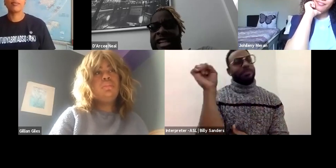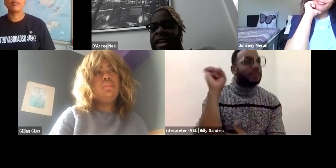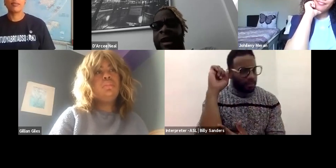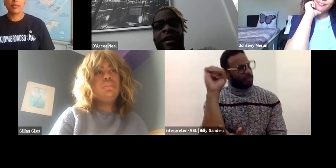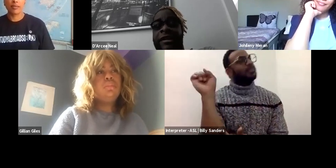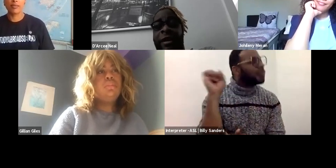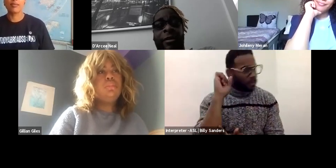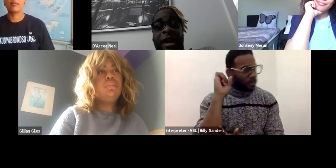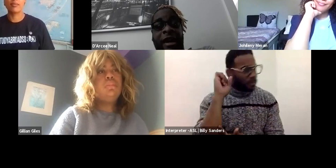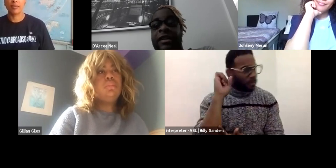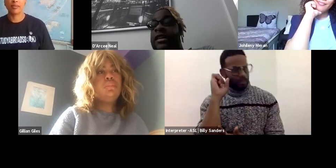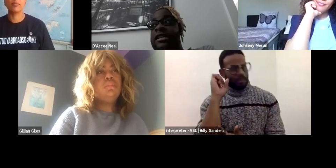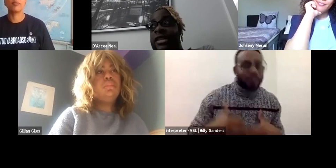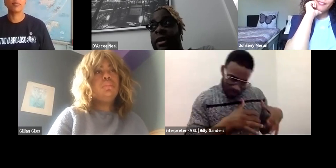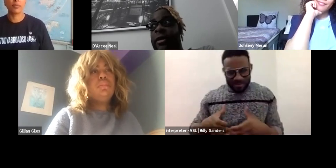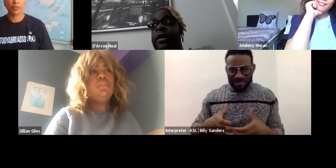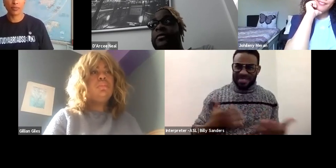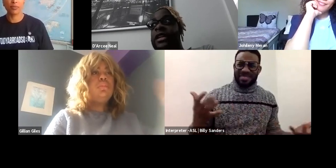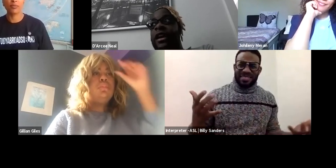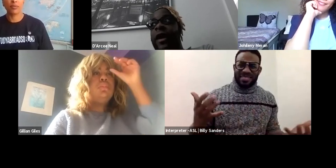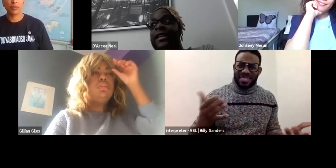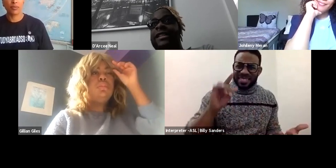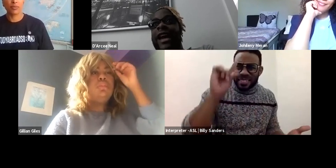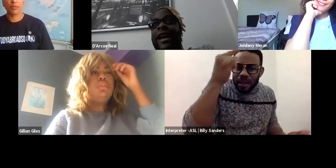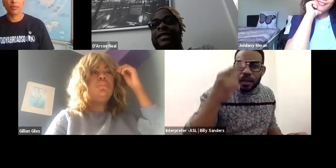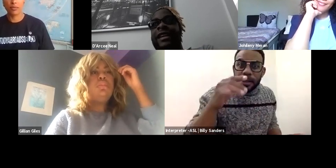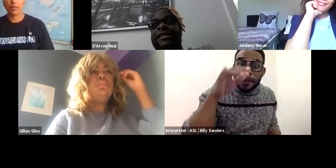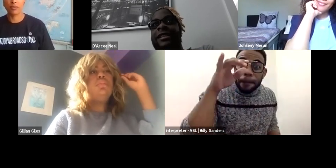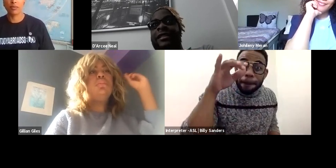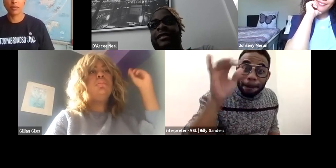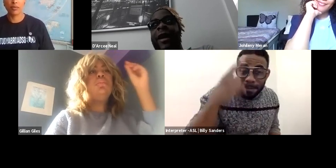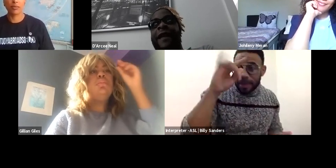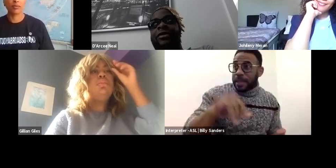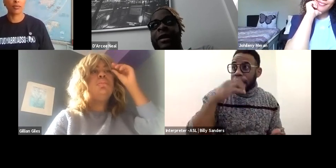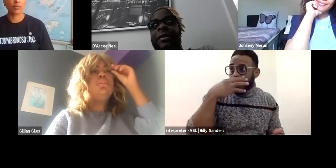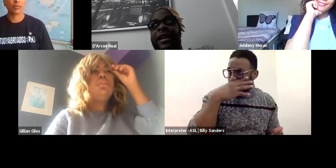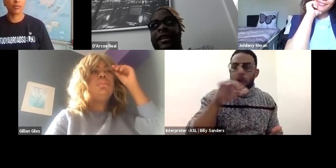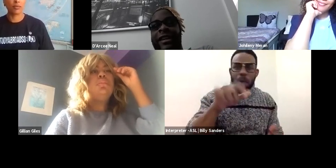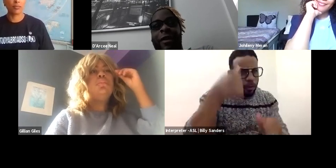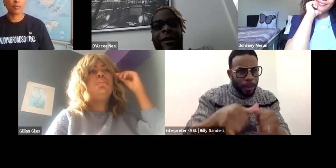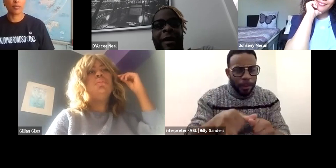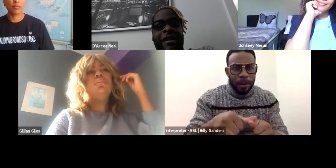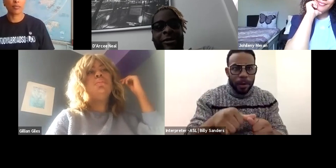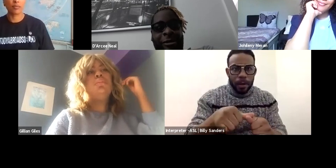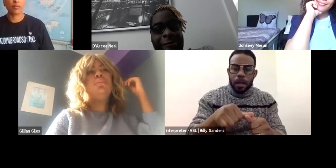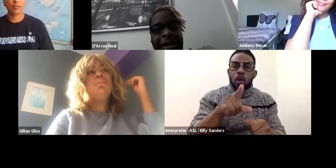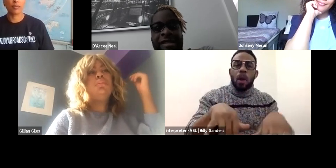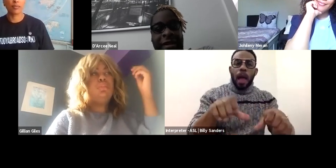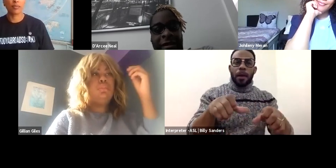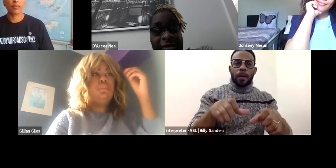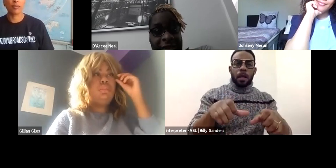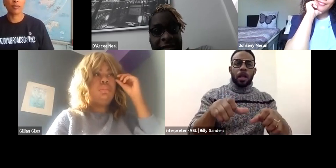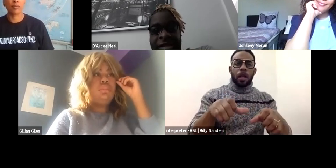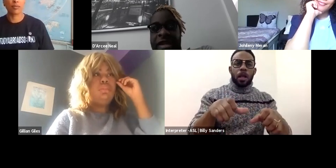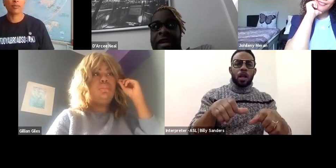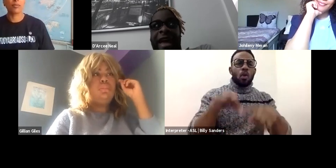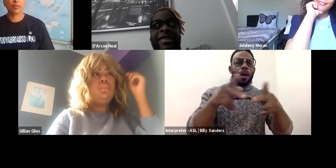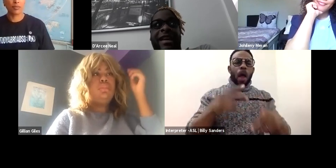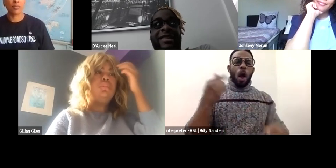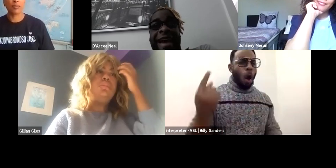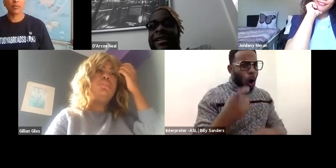chain wearing, the whole 9 yards. And like you occupy a dual space at all times and that